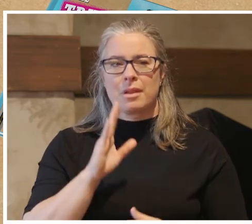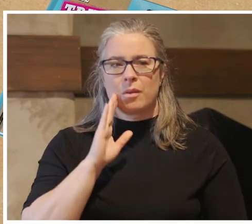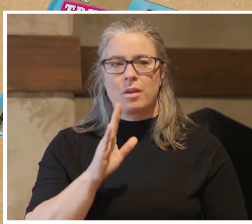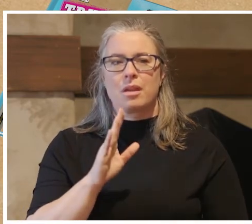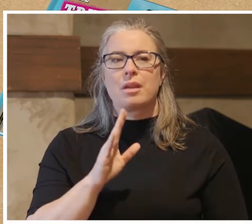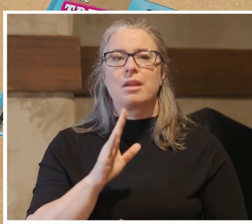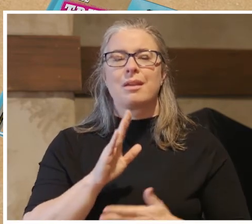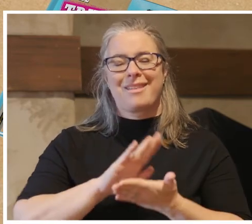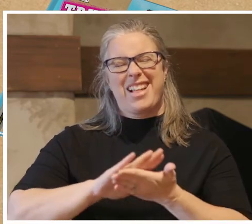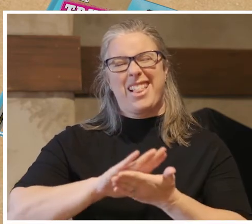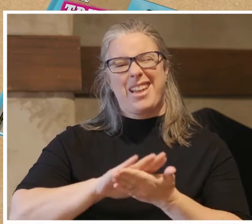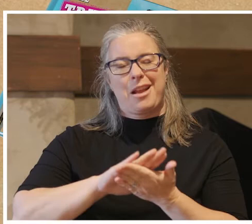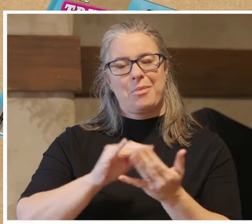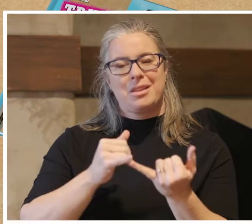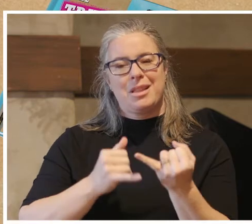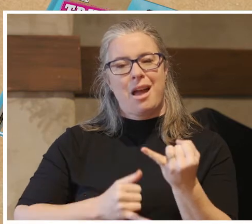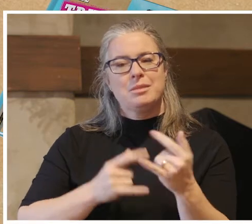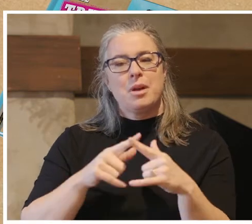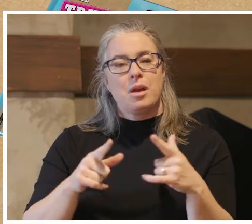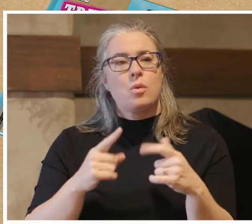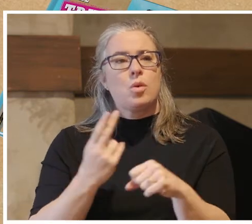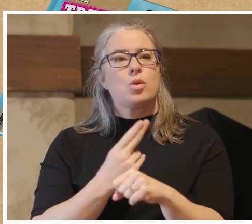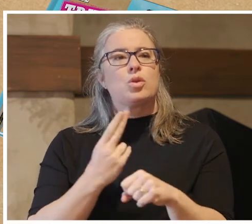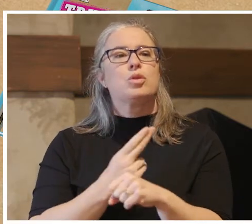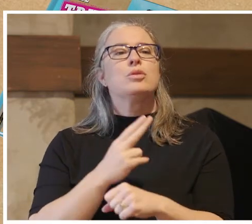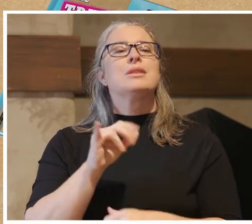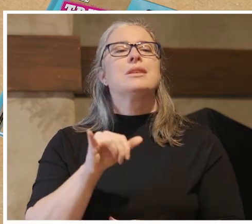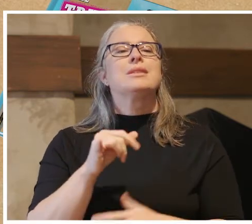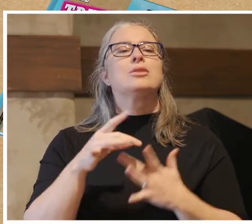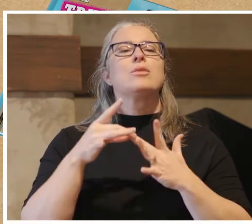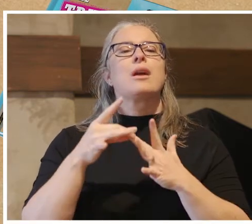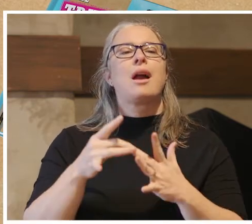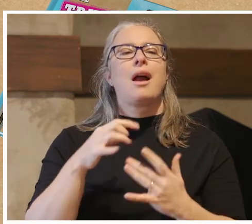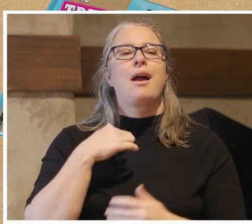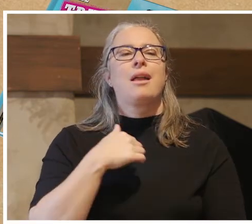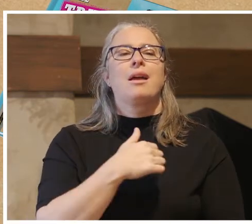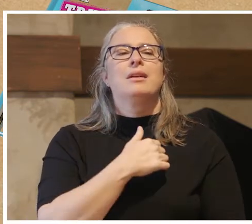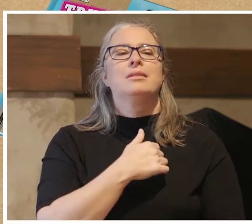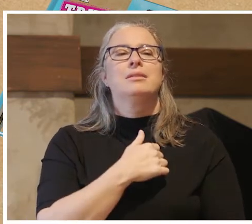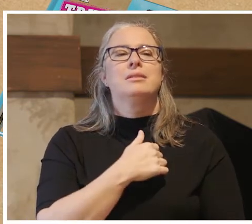and we're gonna clean up these lines, but we're gonna use these to guide us.